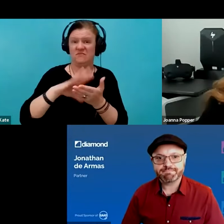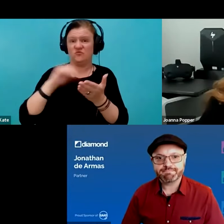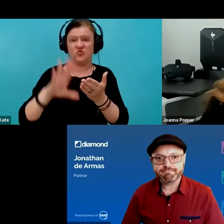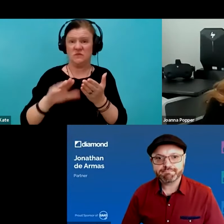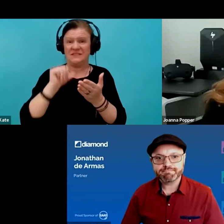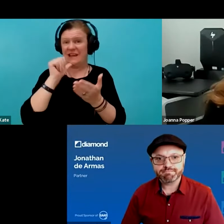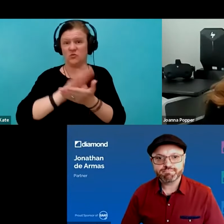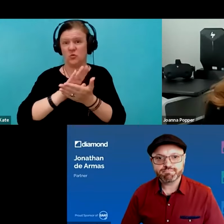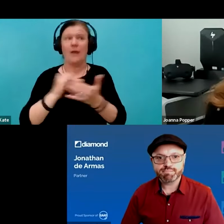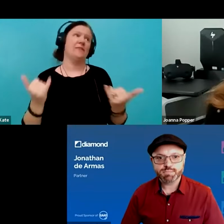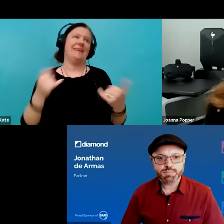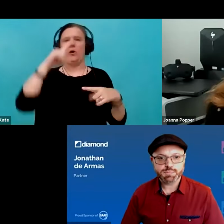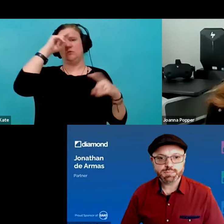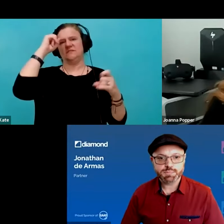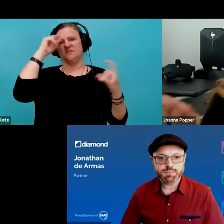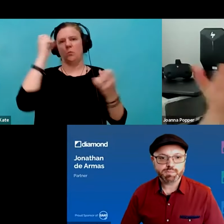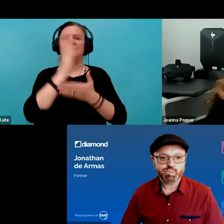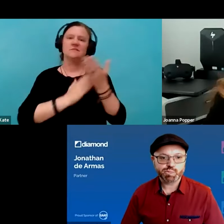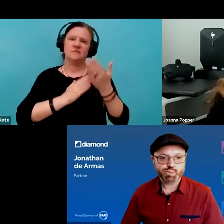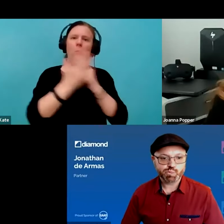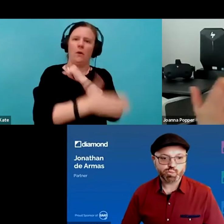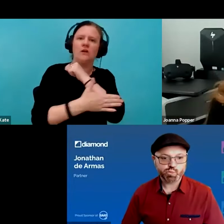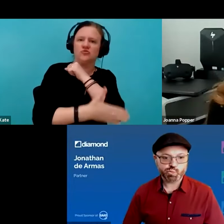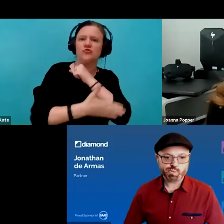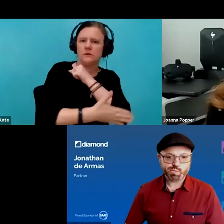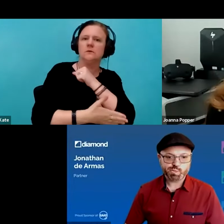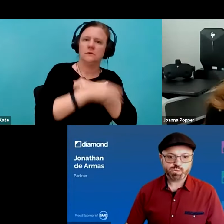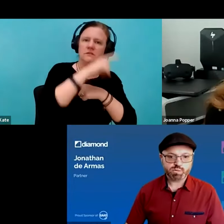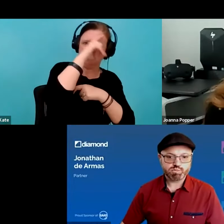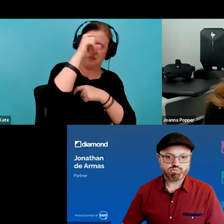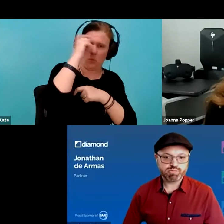pecifically maybe summer in some cases, but you know when when school ended not